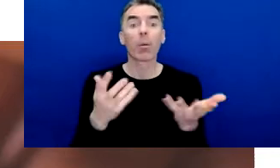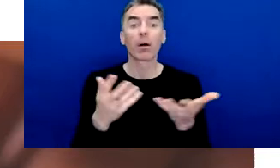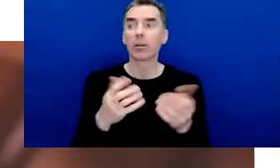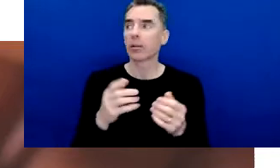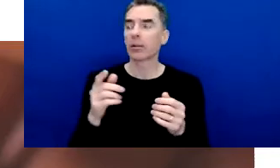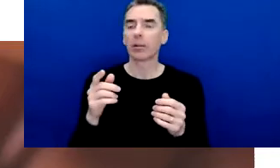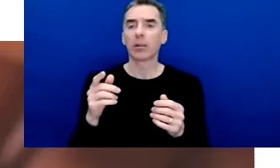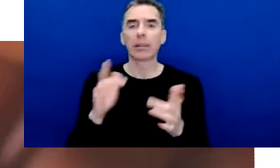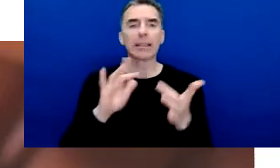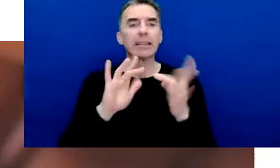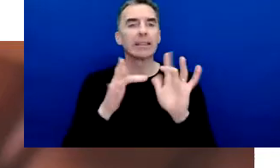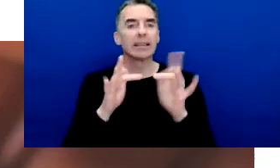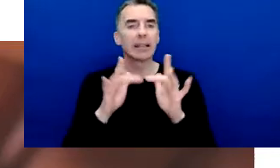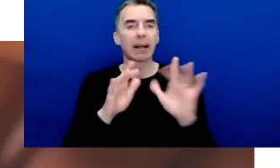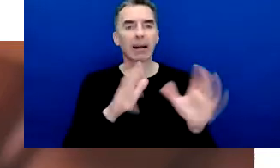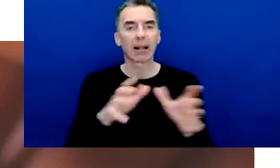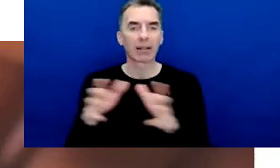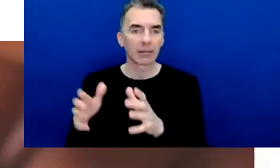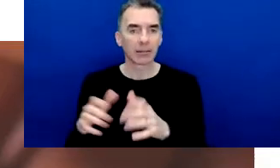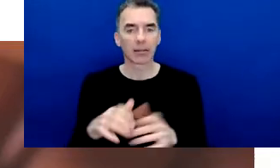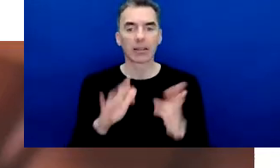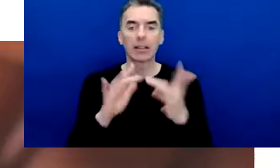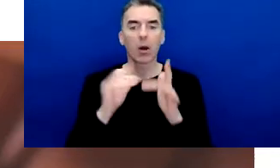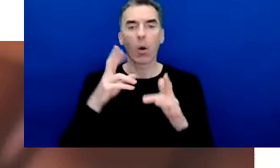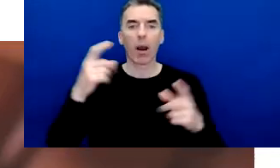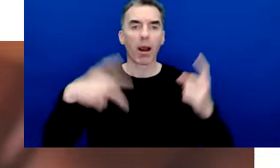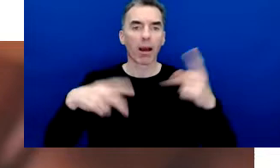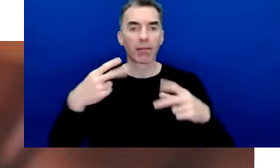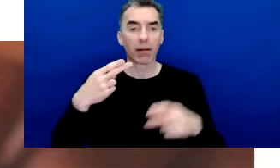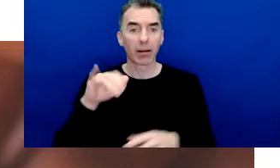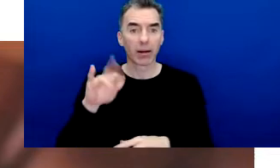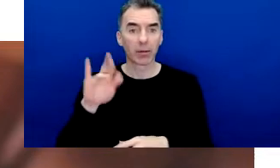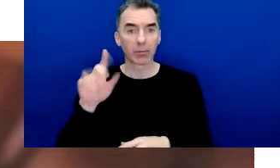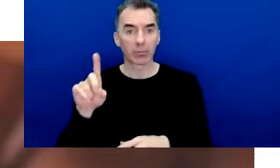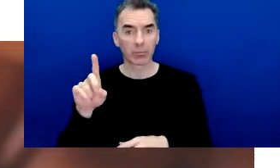for online and hybrid because I'm dealing with a couple of different situations.